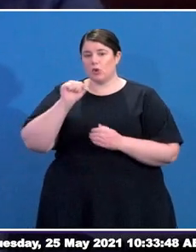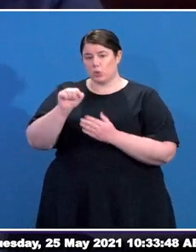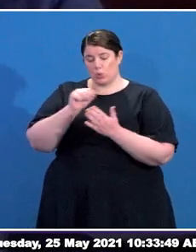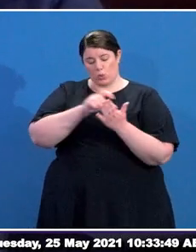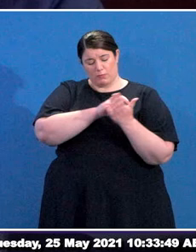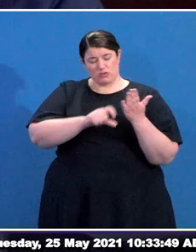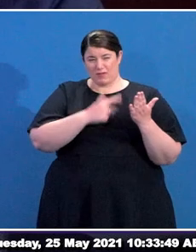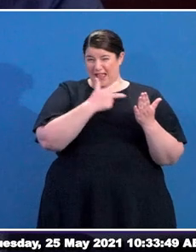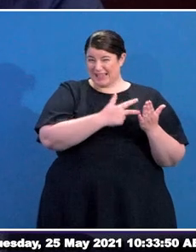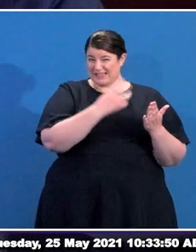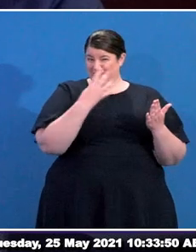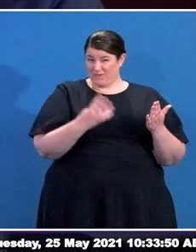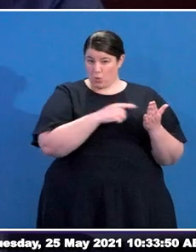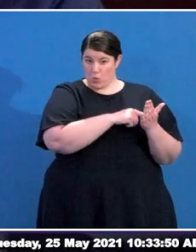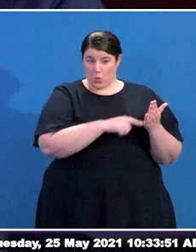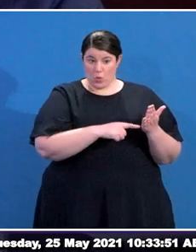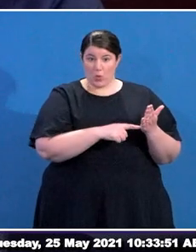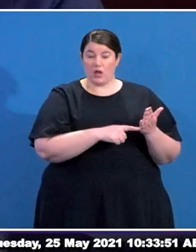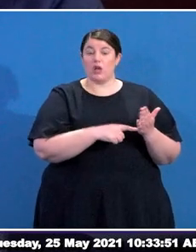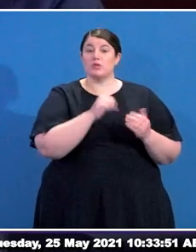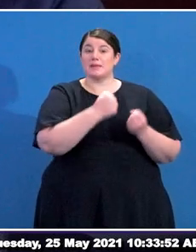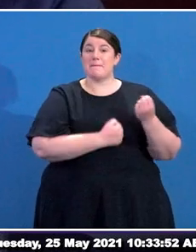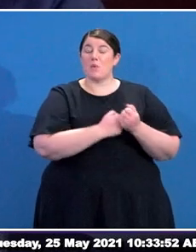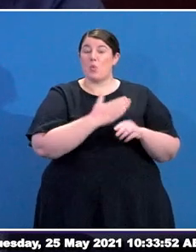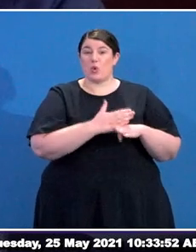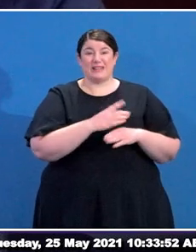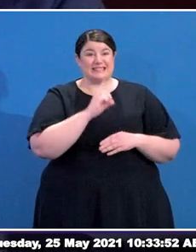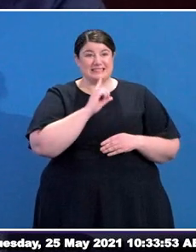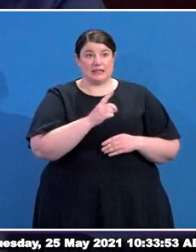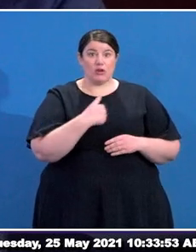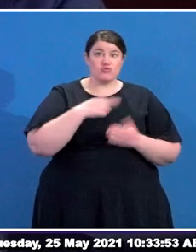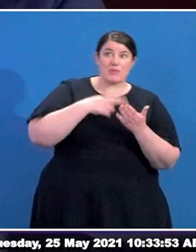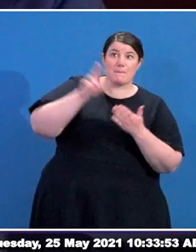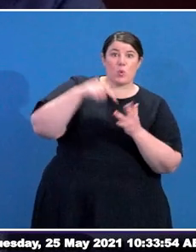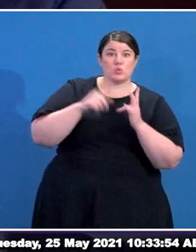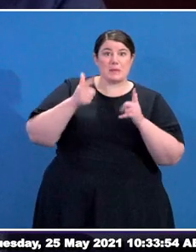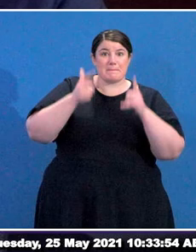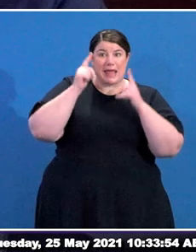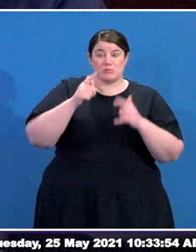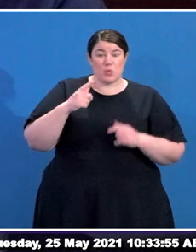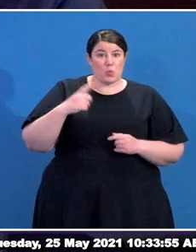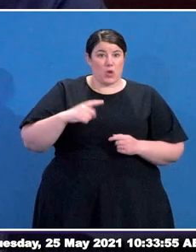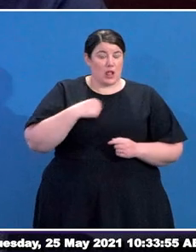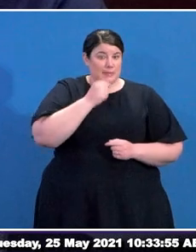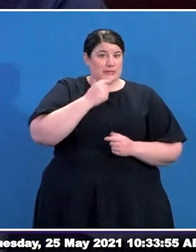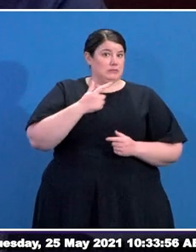that she did not report it earlier as she was scared and did not know what the right thing to do was.